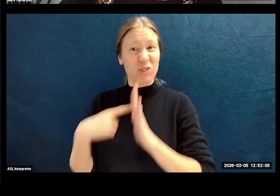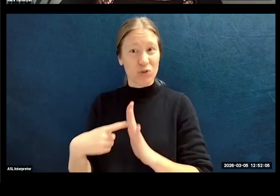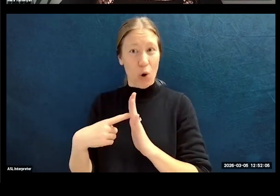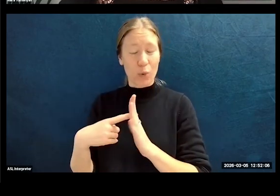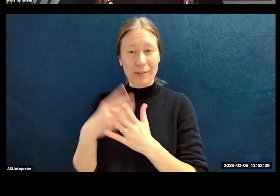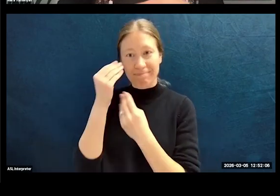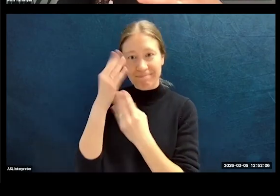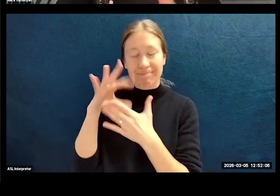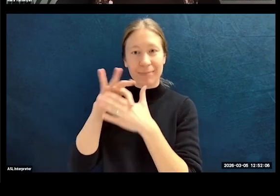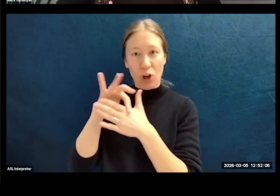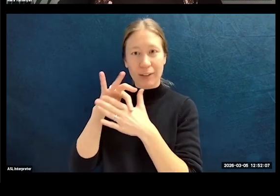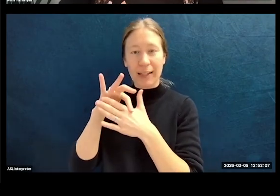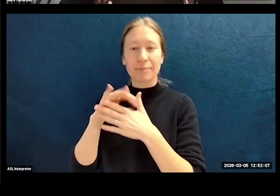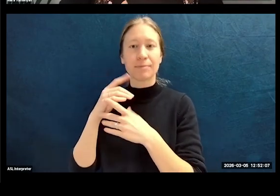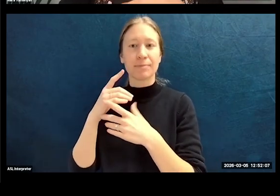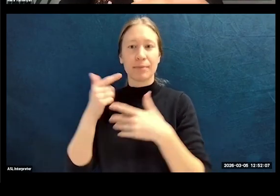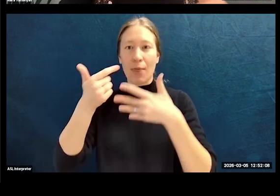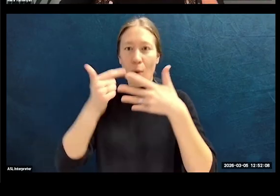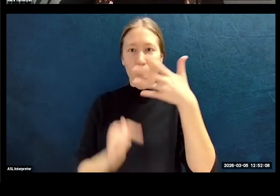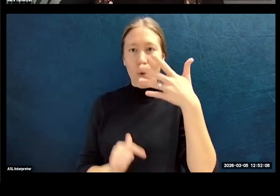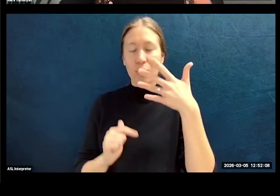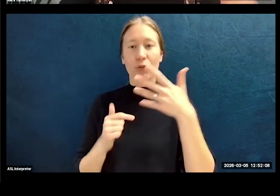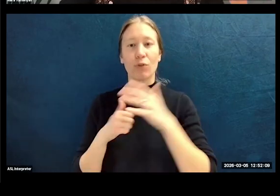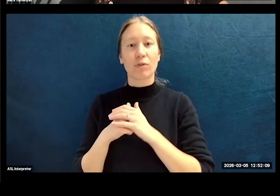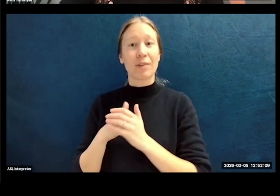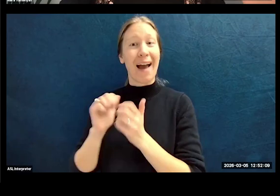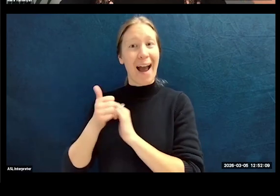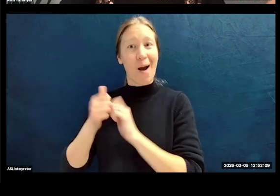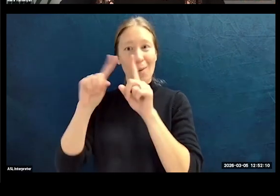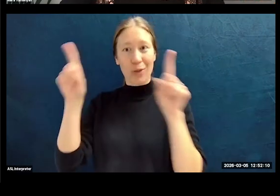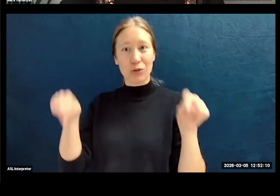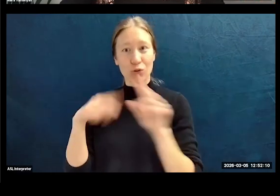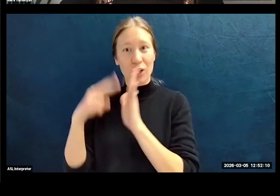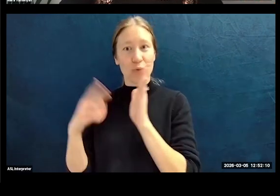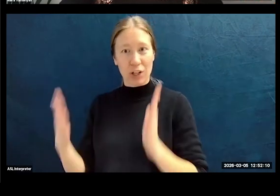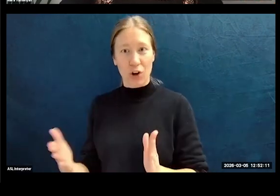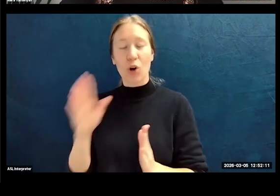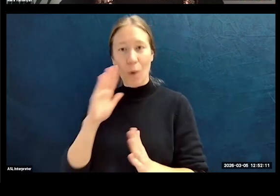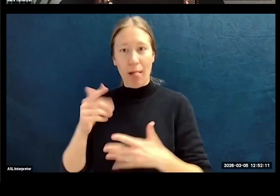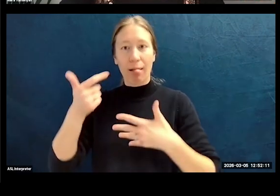in which the screen reader will read aloud content to a user.